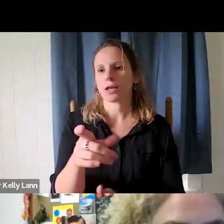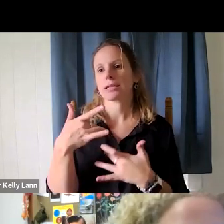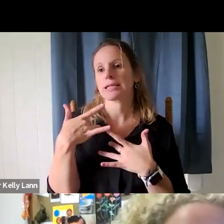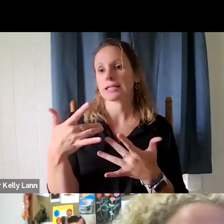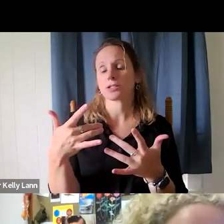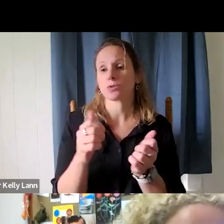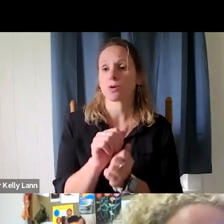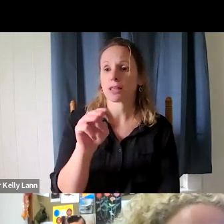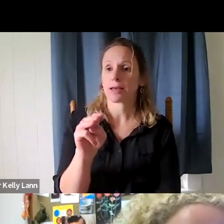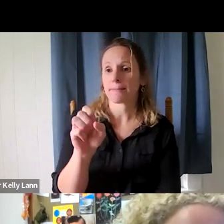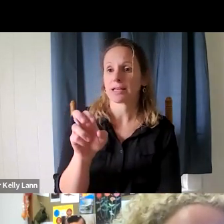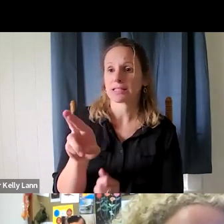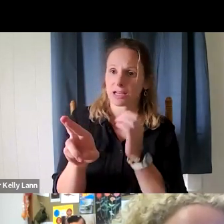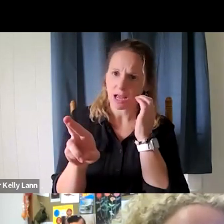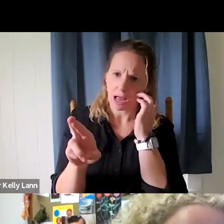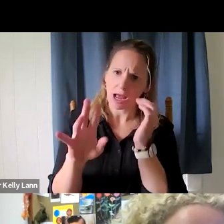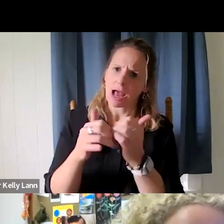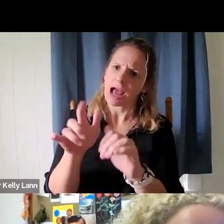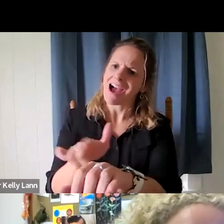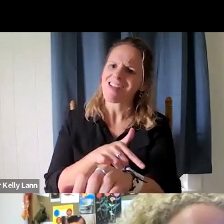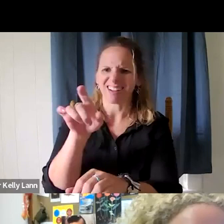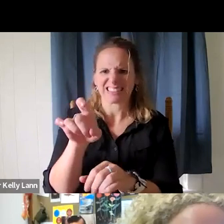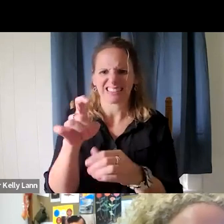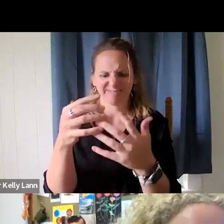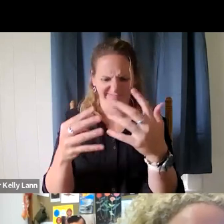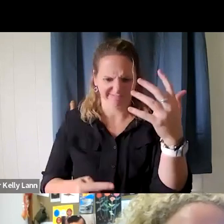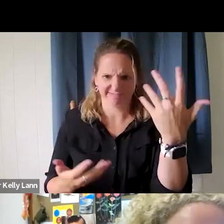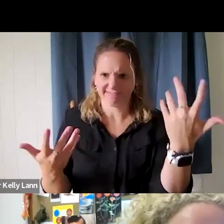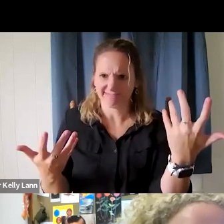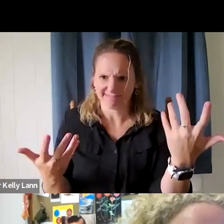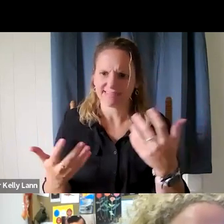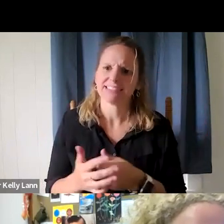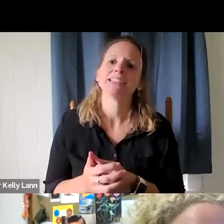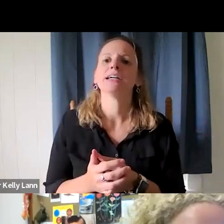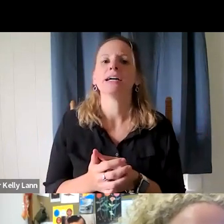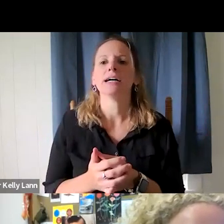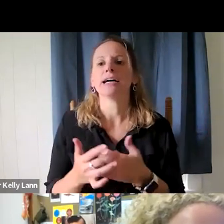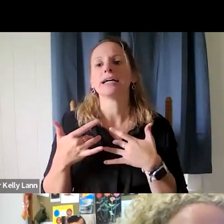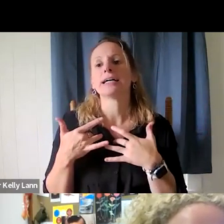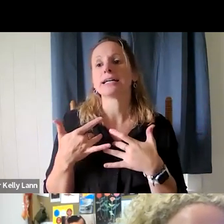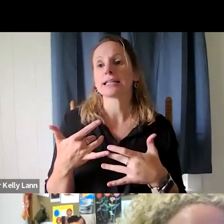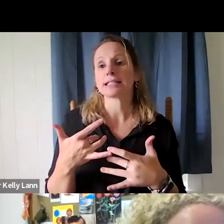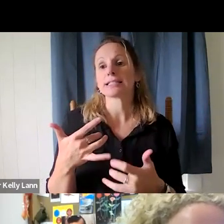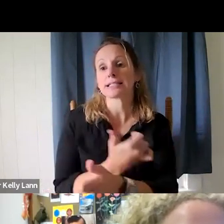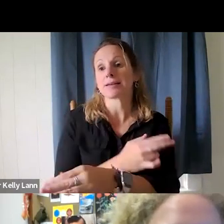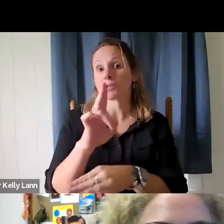writing MSRs, how long should it be? You know, so specifically, the substance use history section, right?